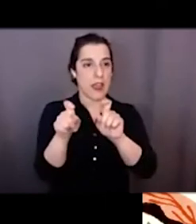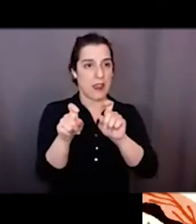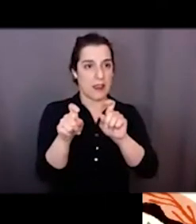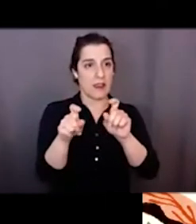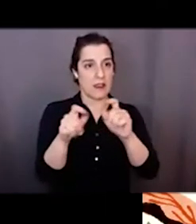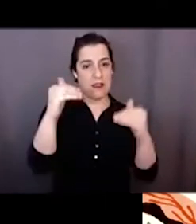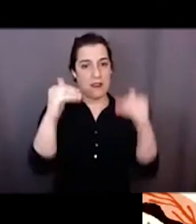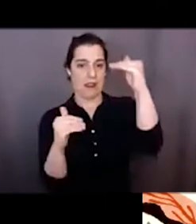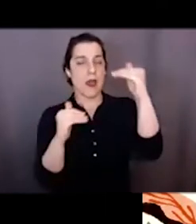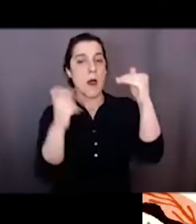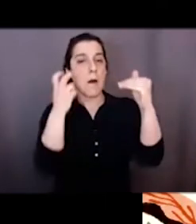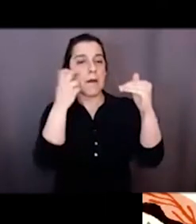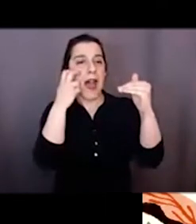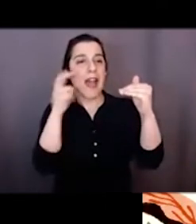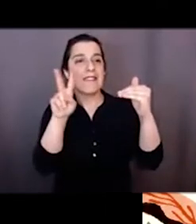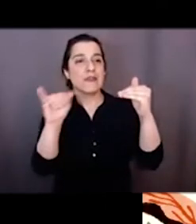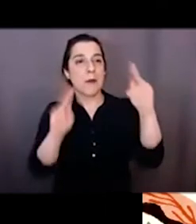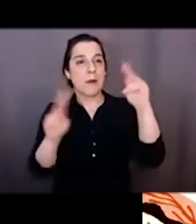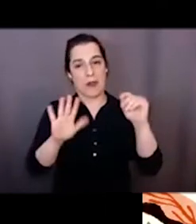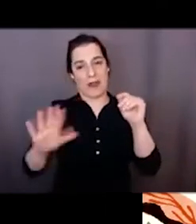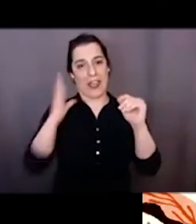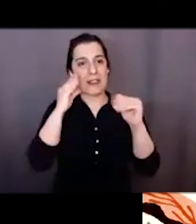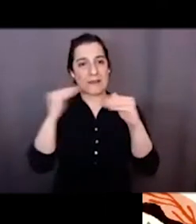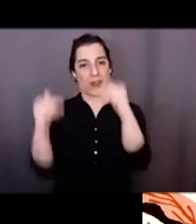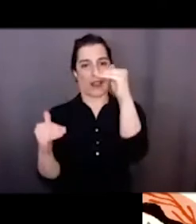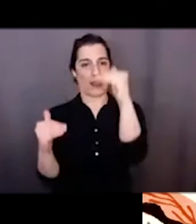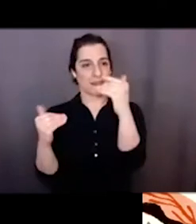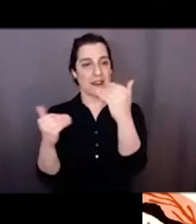visually impaired people so that we can document what's happening during this